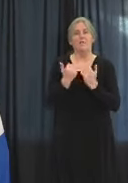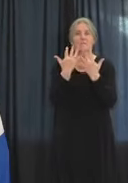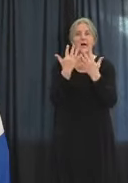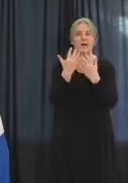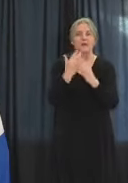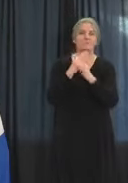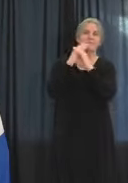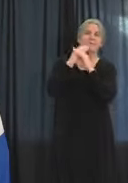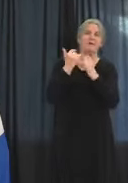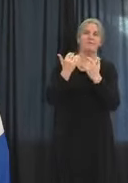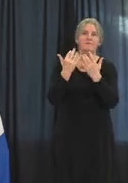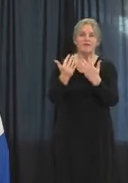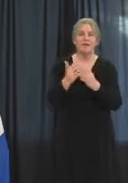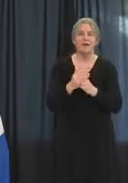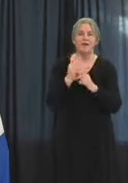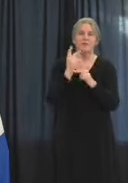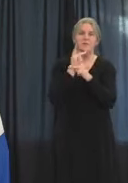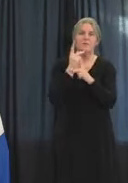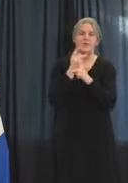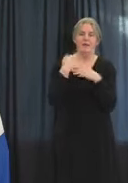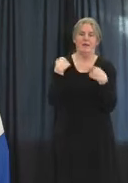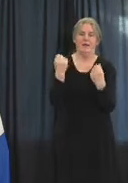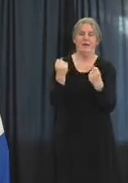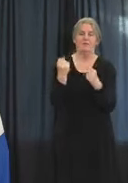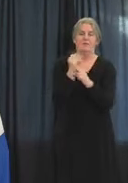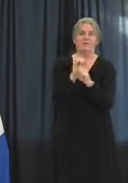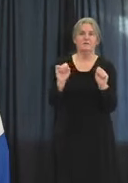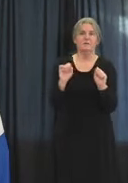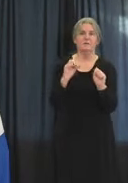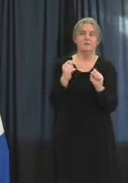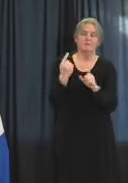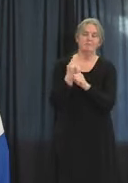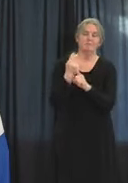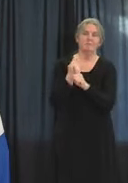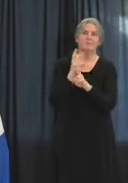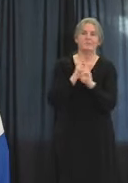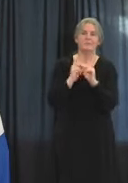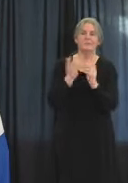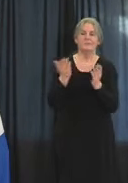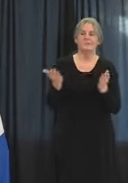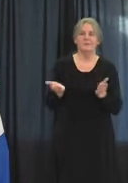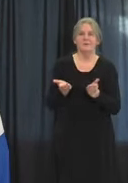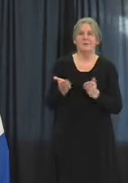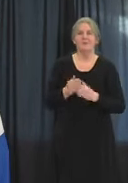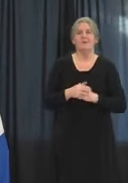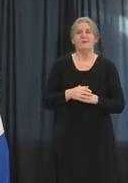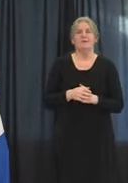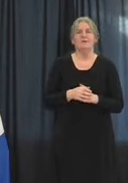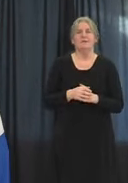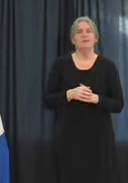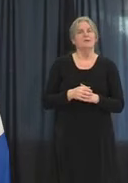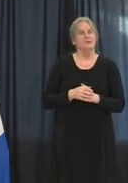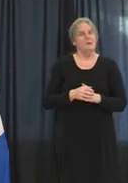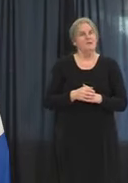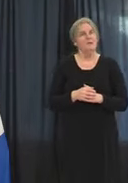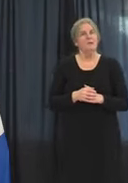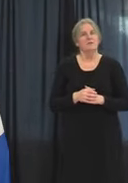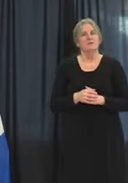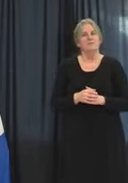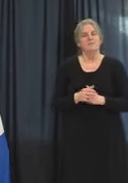fighting virus, preventing fires, protecting health, safety, and well-being of local inhabitants.